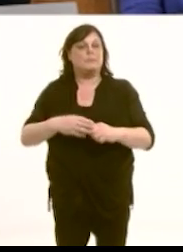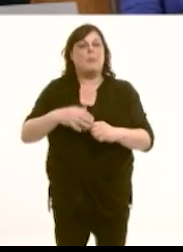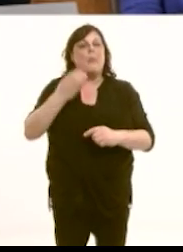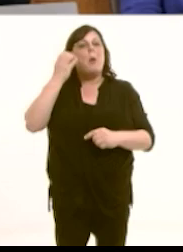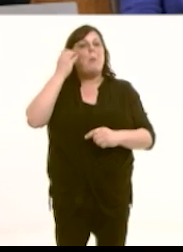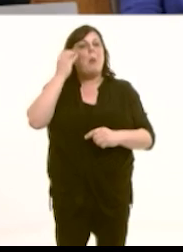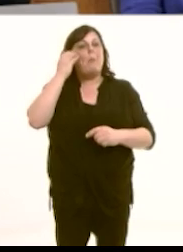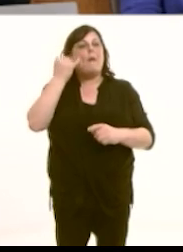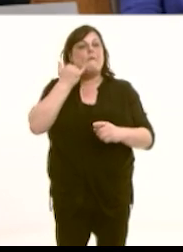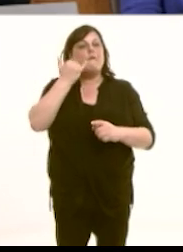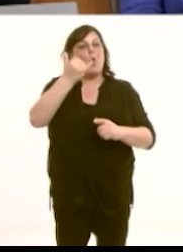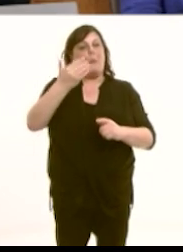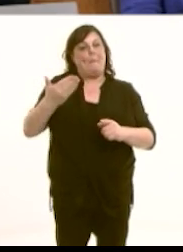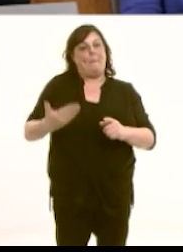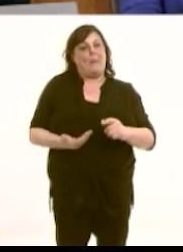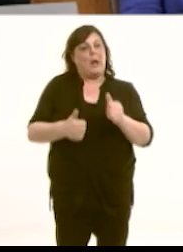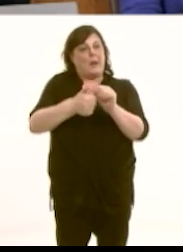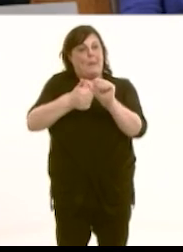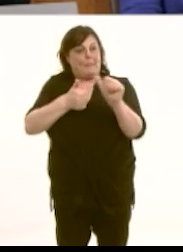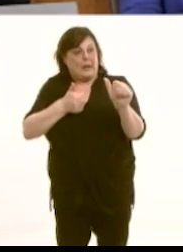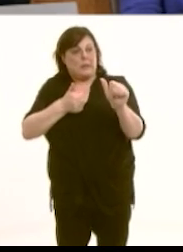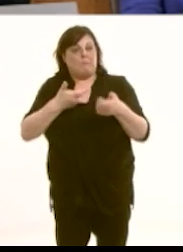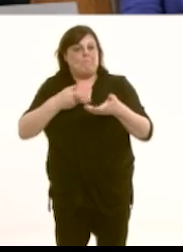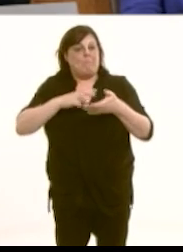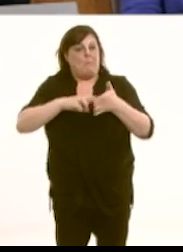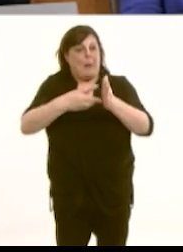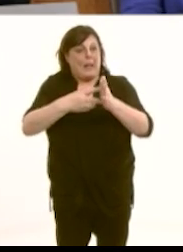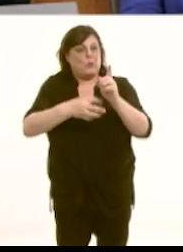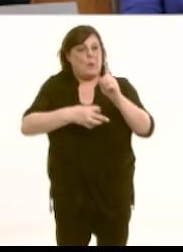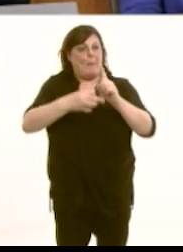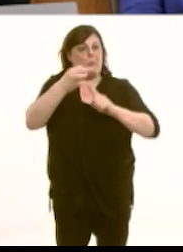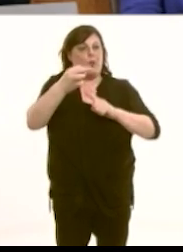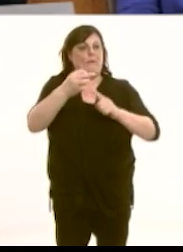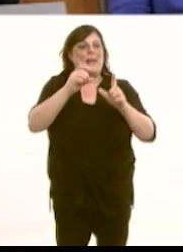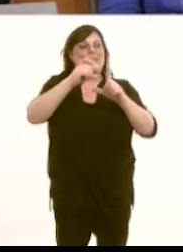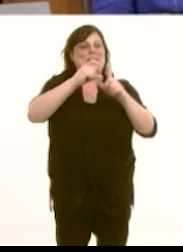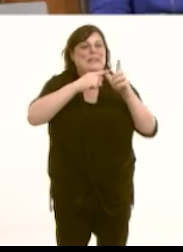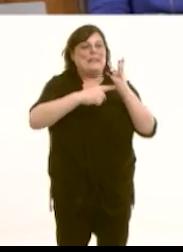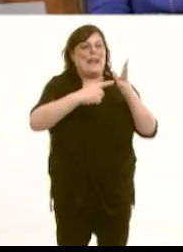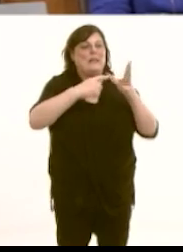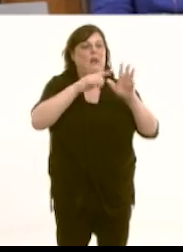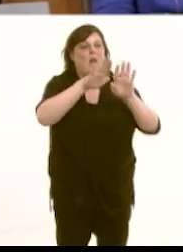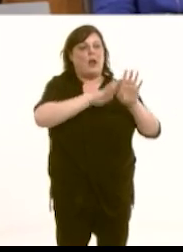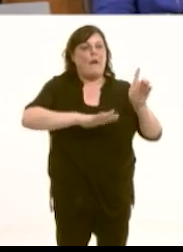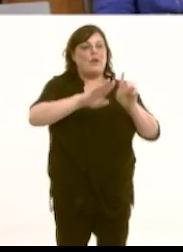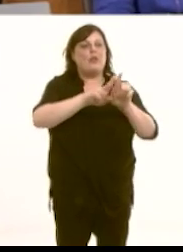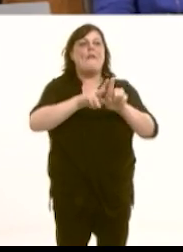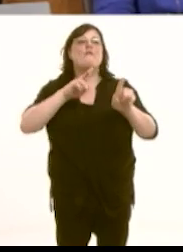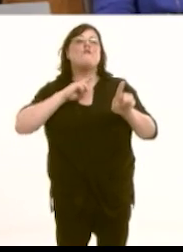operators are planning improvements to the data coverage and voice coverage in Wales by 2017.